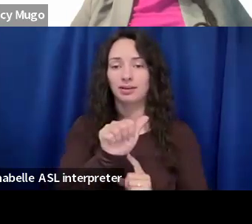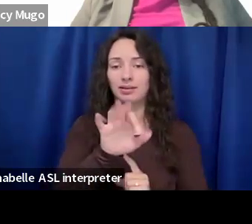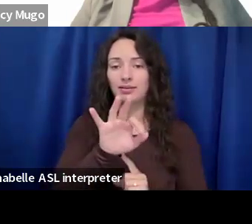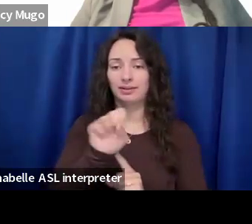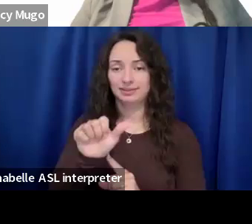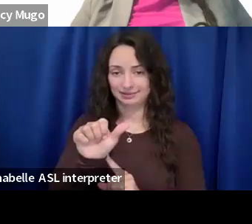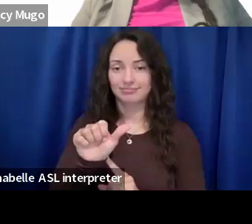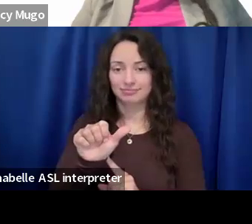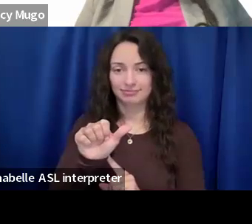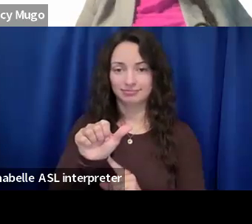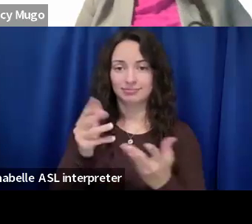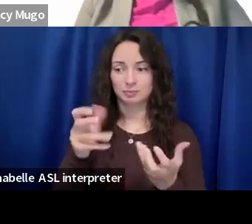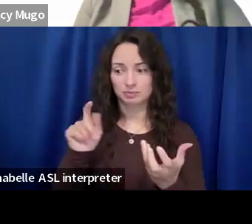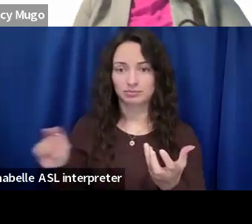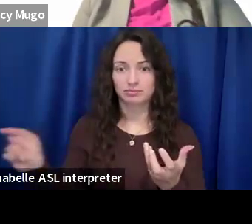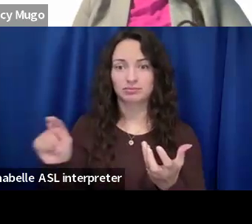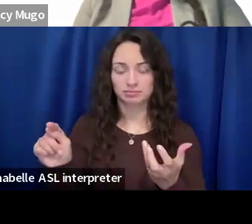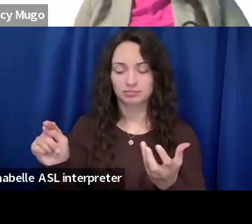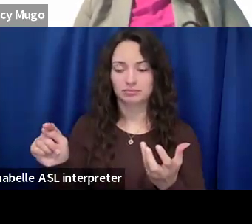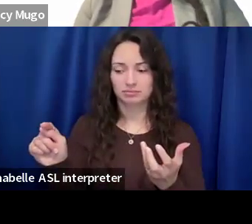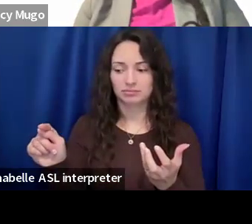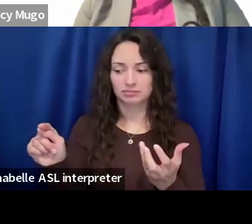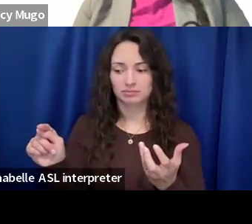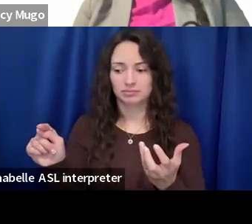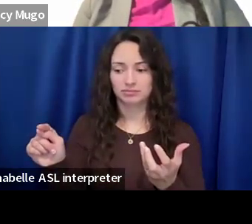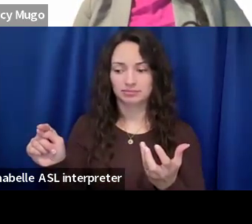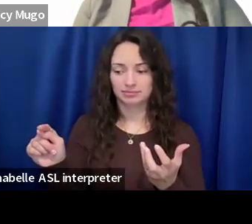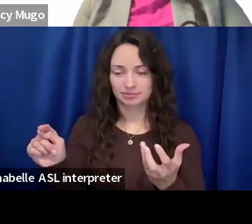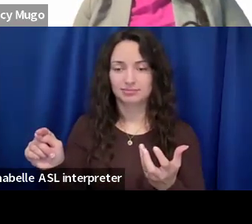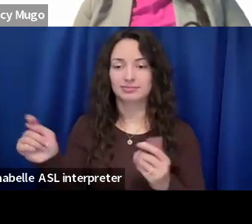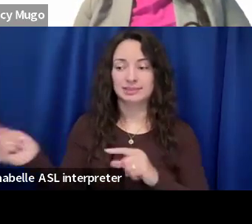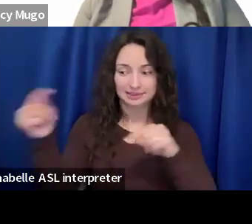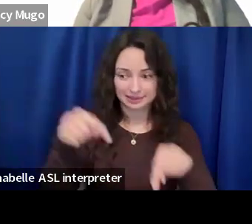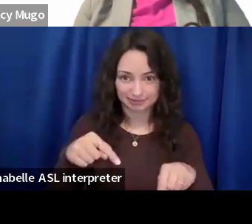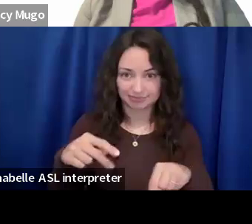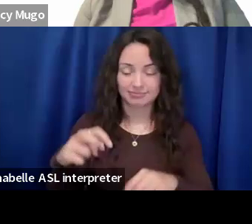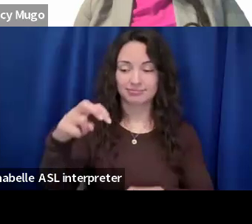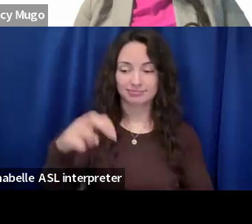actually work on that while she is standing there in front of a big auditorium and have